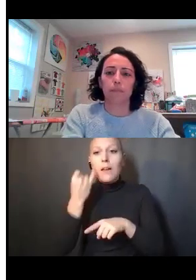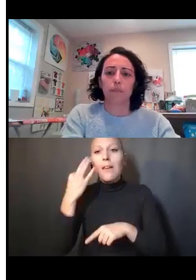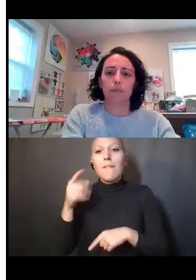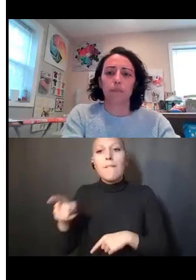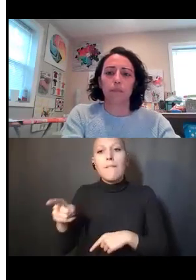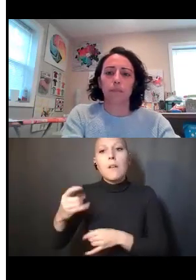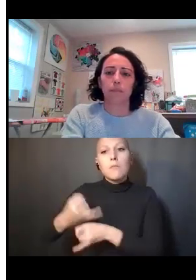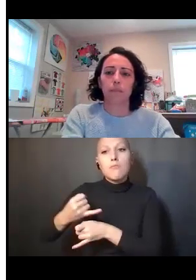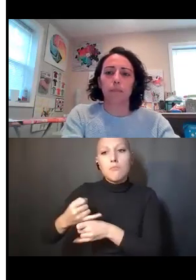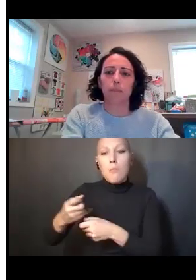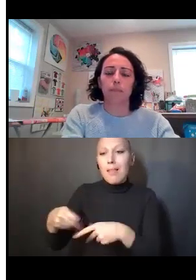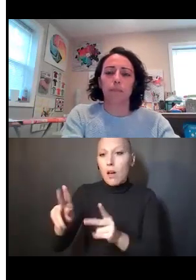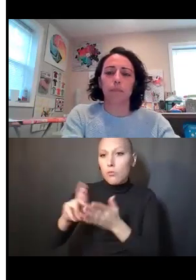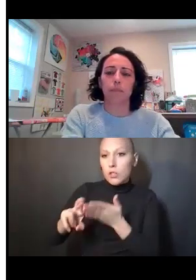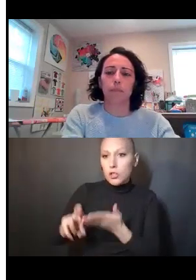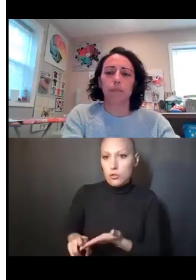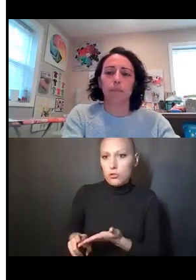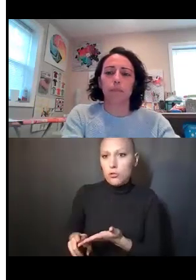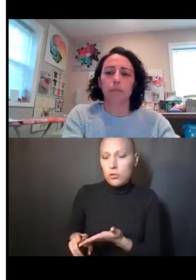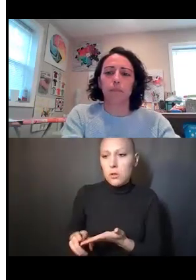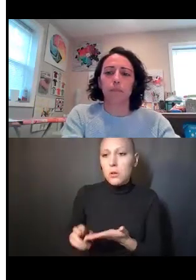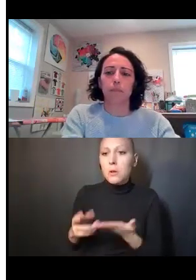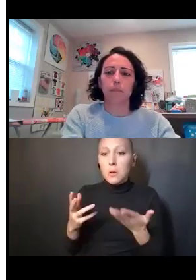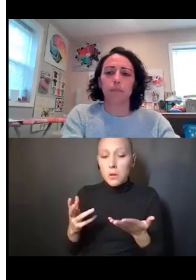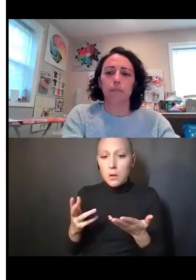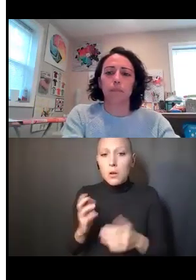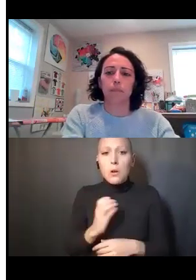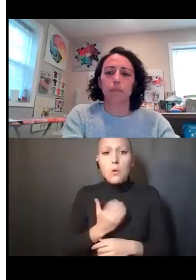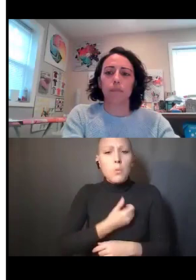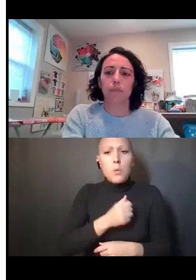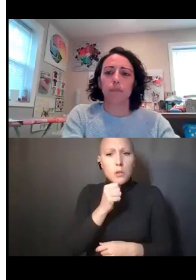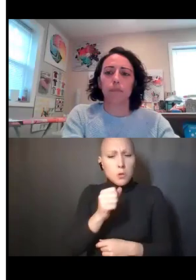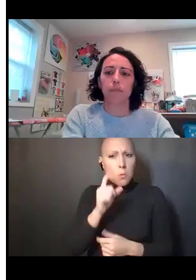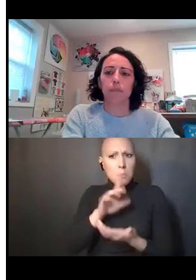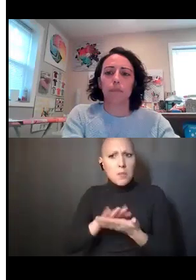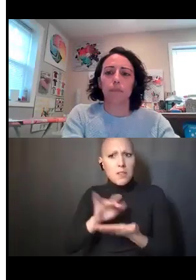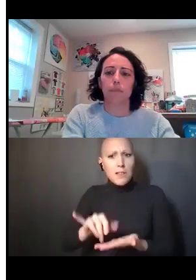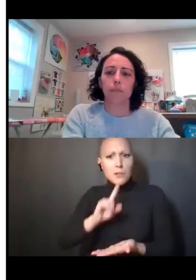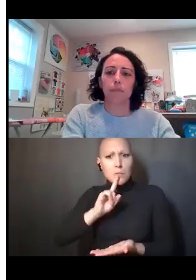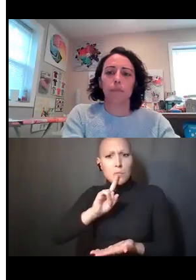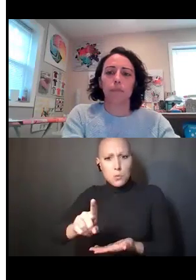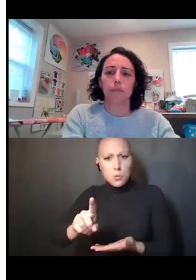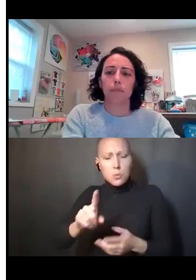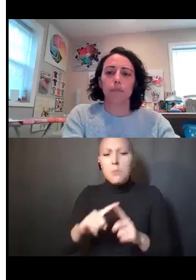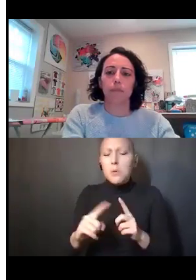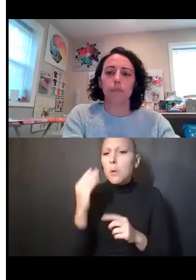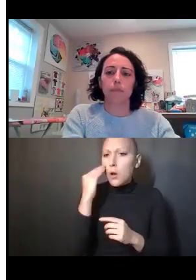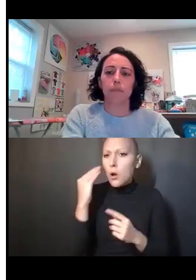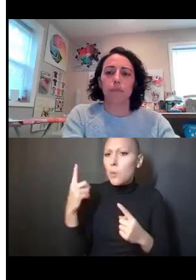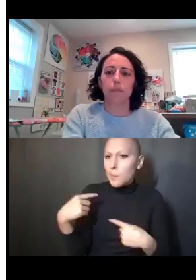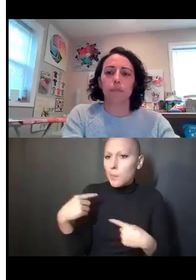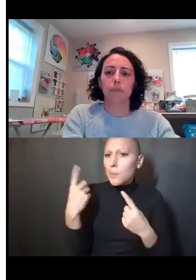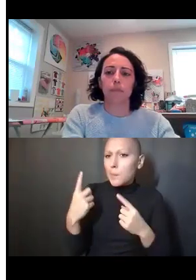We don't believe that is the case, but we do know that there have been questions about it, so we aligned ourselves with NSF